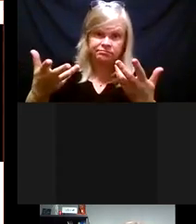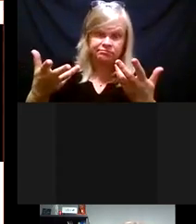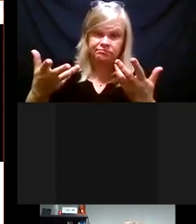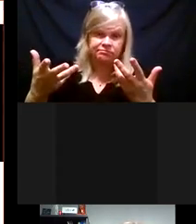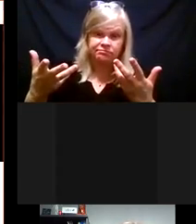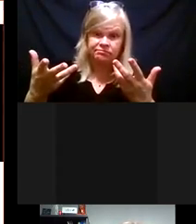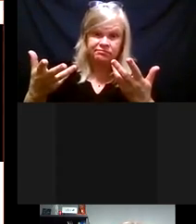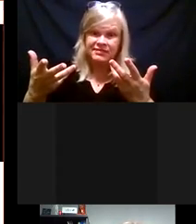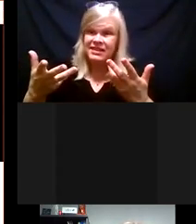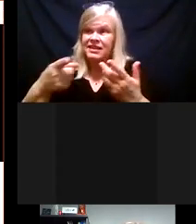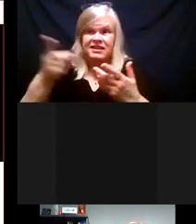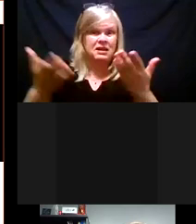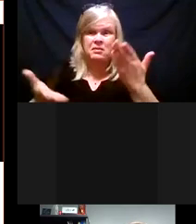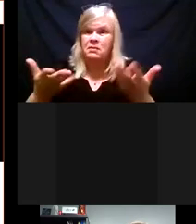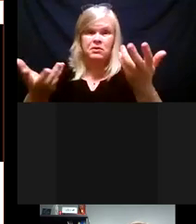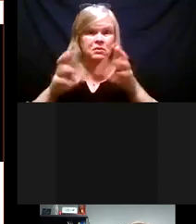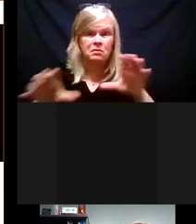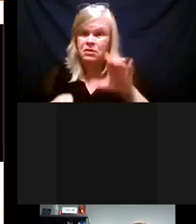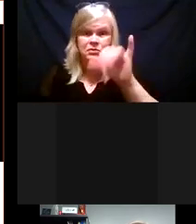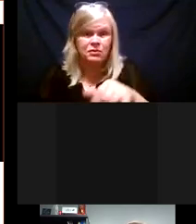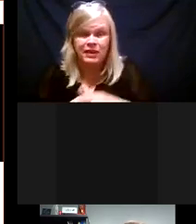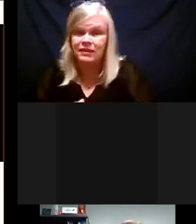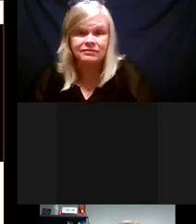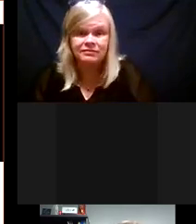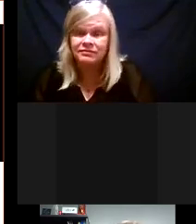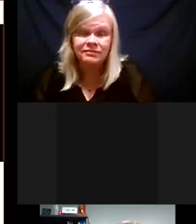TO DO IT AT THAT TIME. AND THE OTHER COMPLICATING